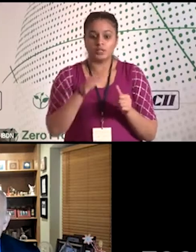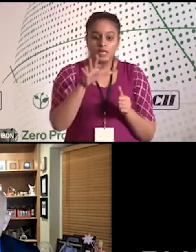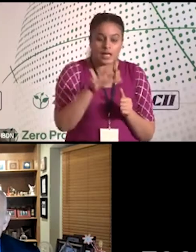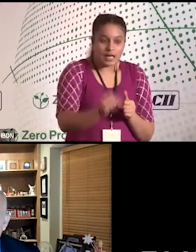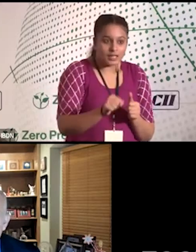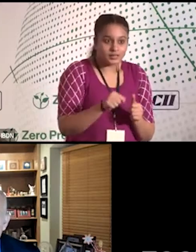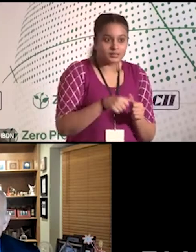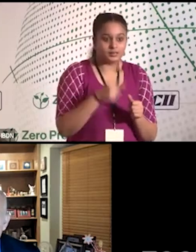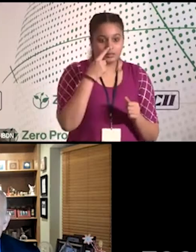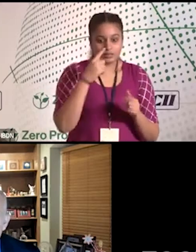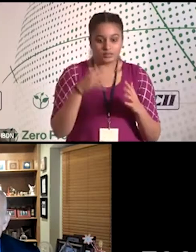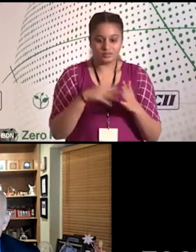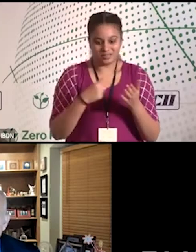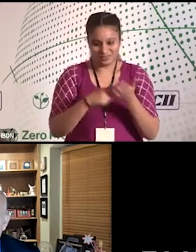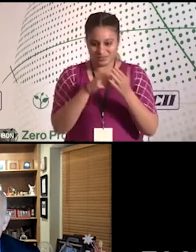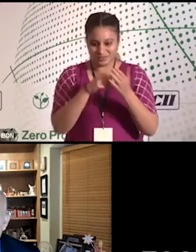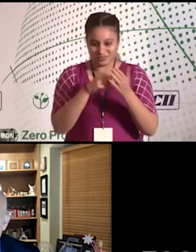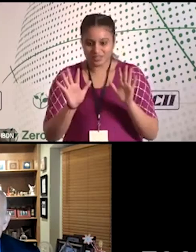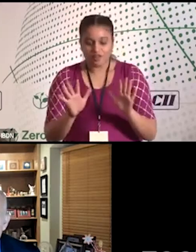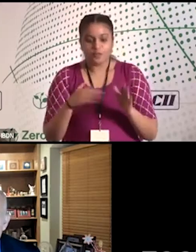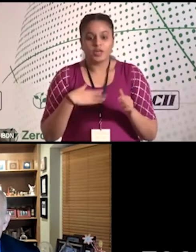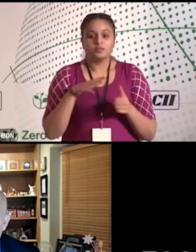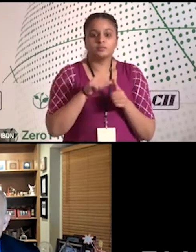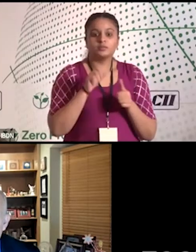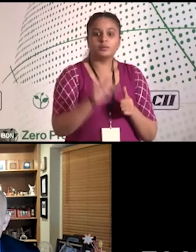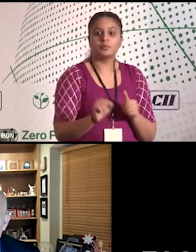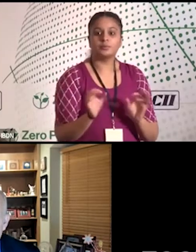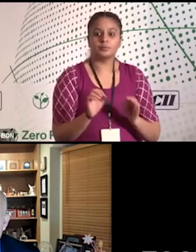to the existing resources that are there will help us